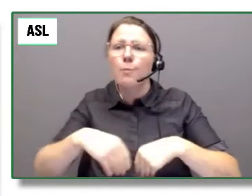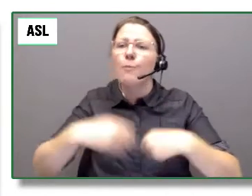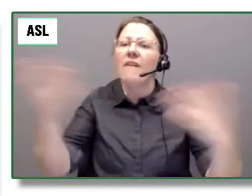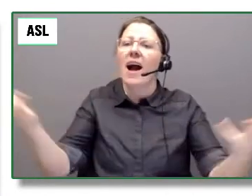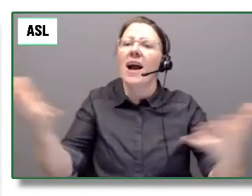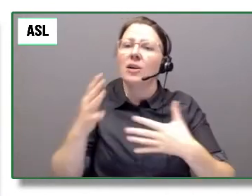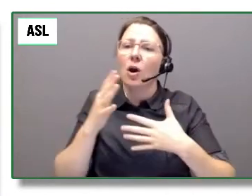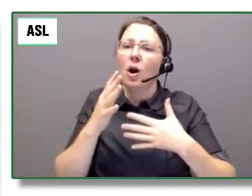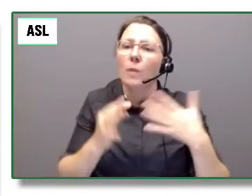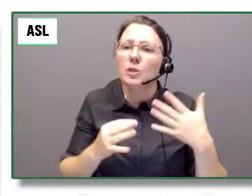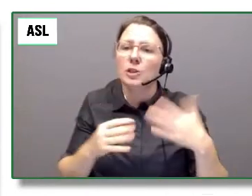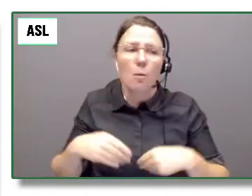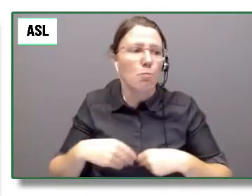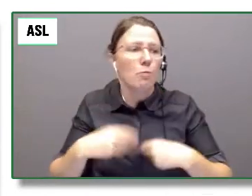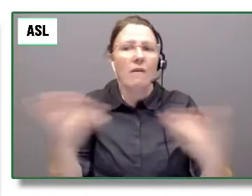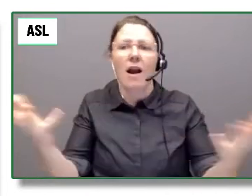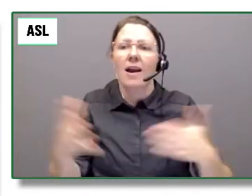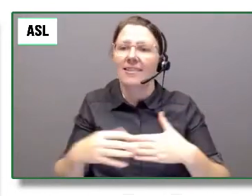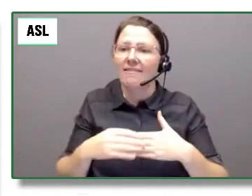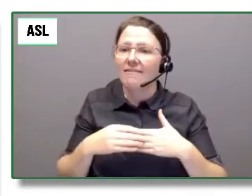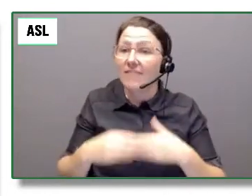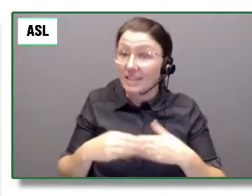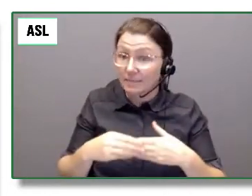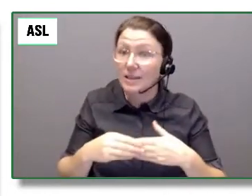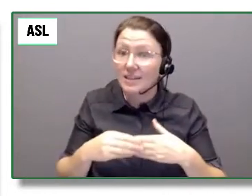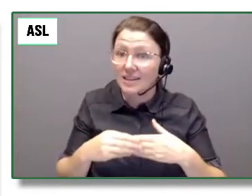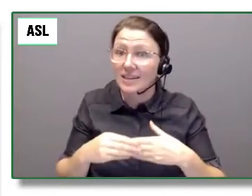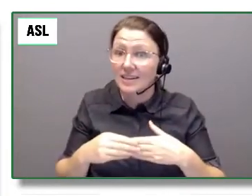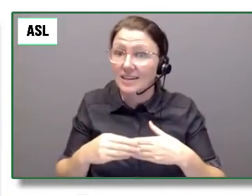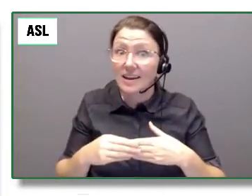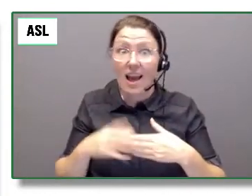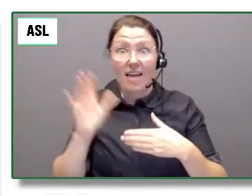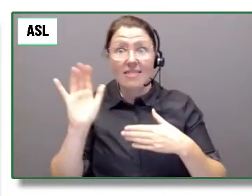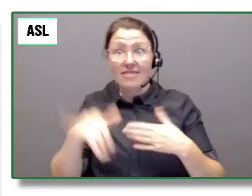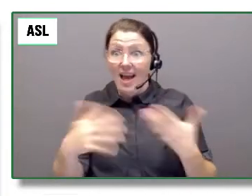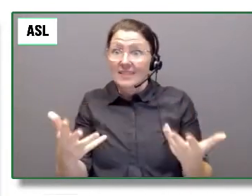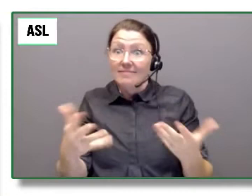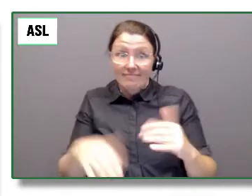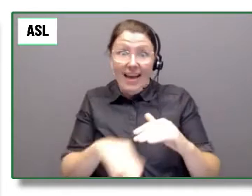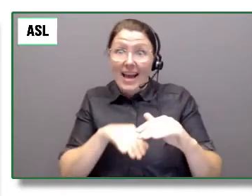And that in itself is a form of accessibility in thinking.